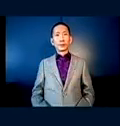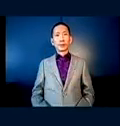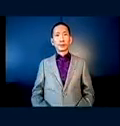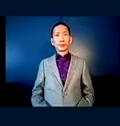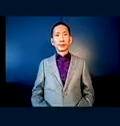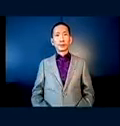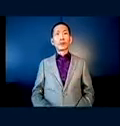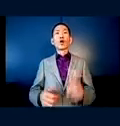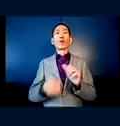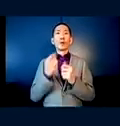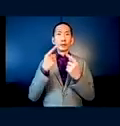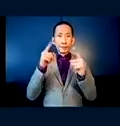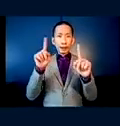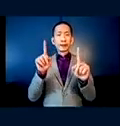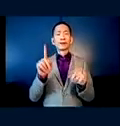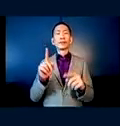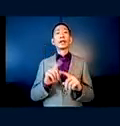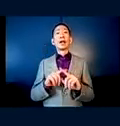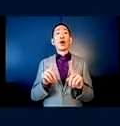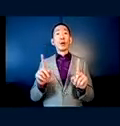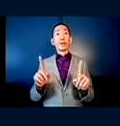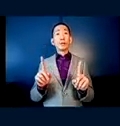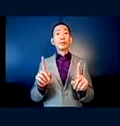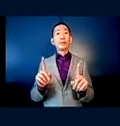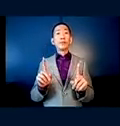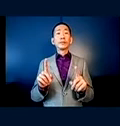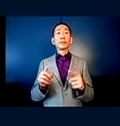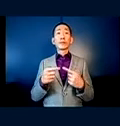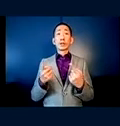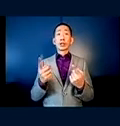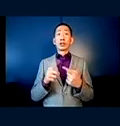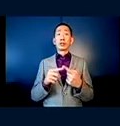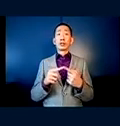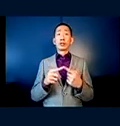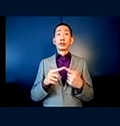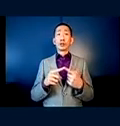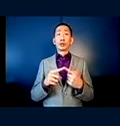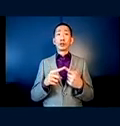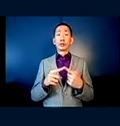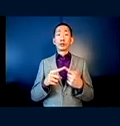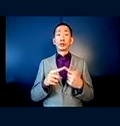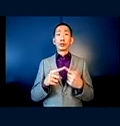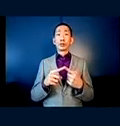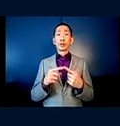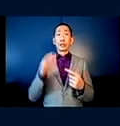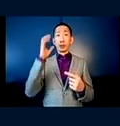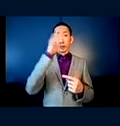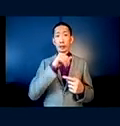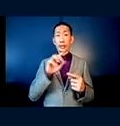DOING ALL THREE TOGETHER IS MOST EFFECTIVE.